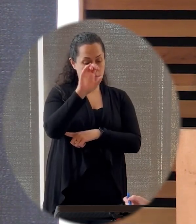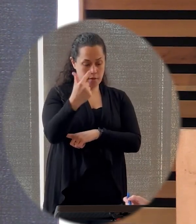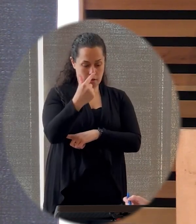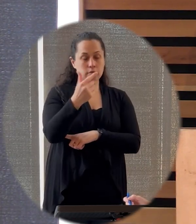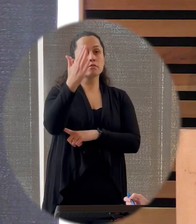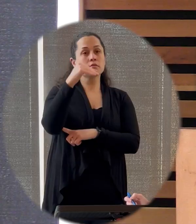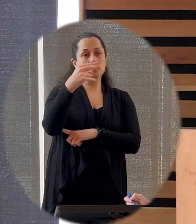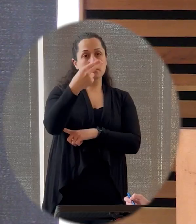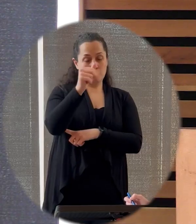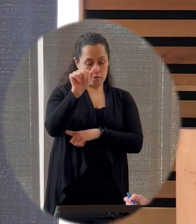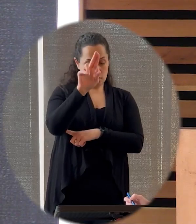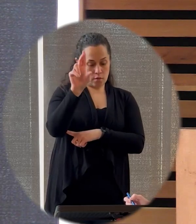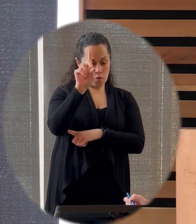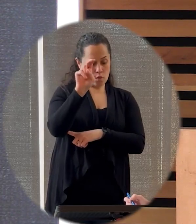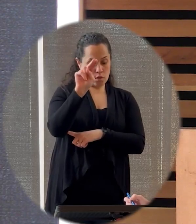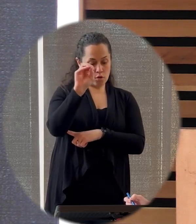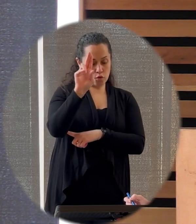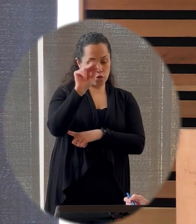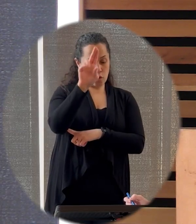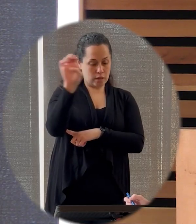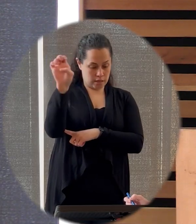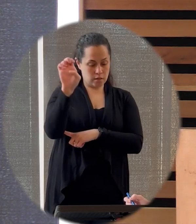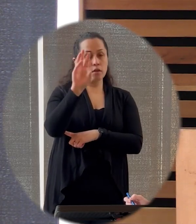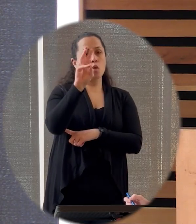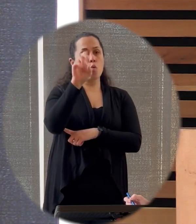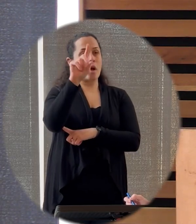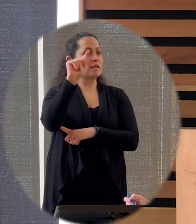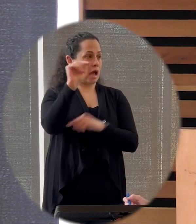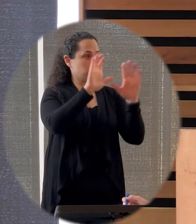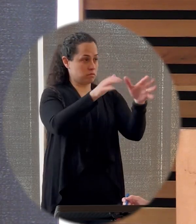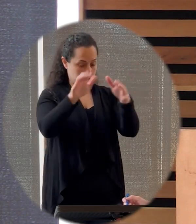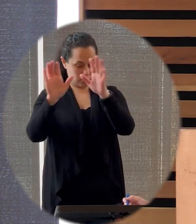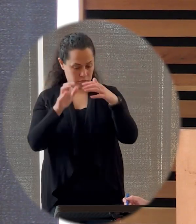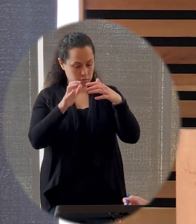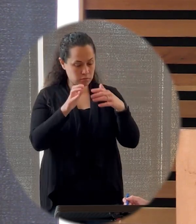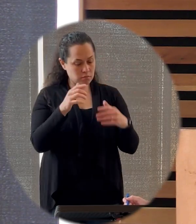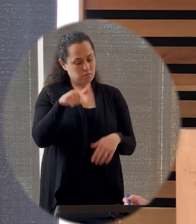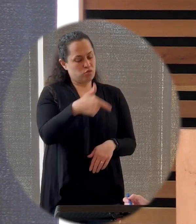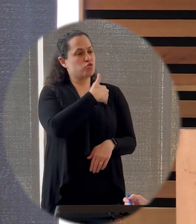and the Wendat peoples. Today, Toronto is home to many diverse First Nations, Inuit,